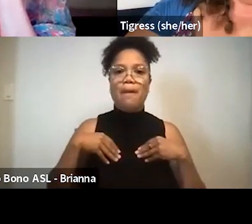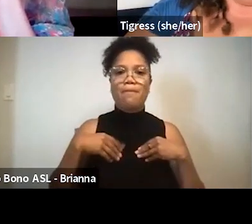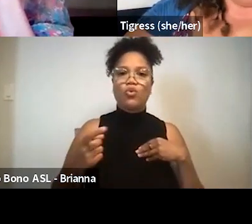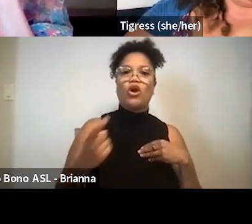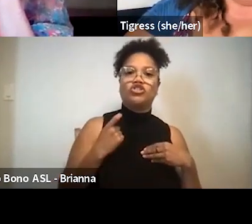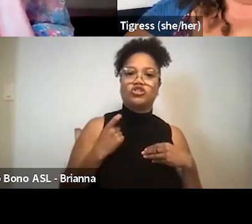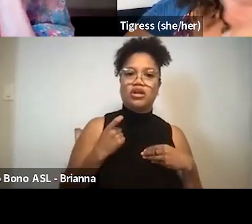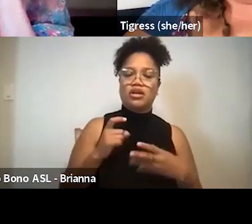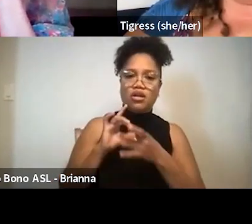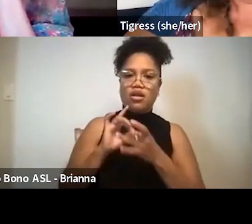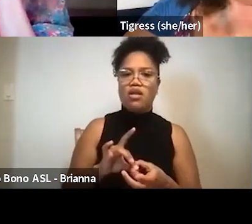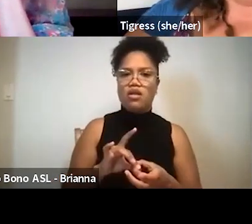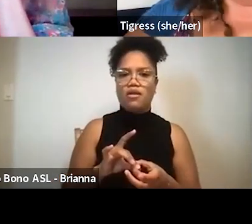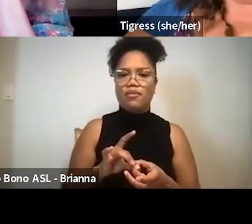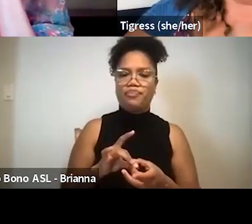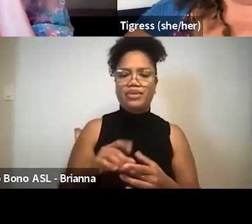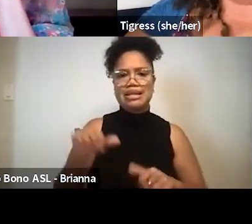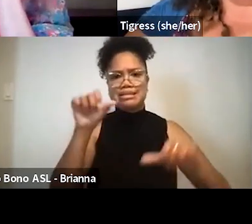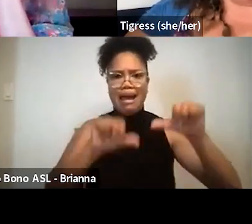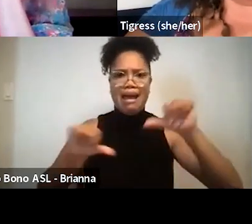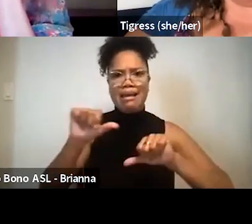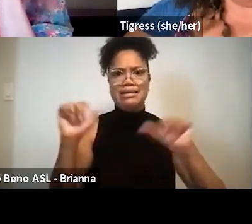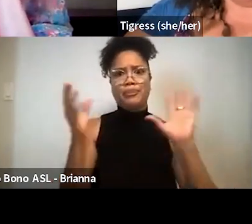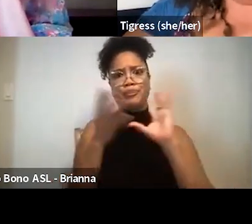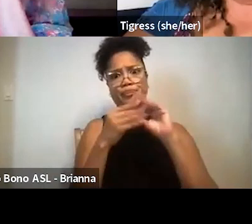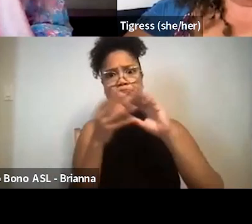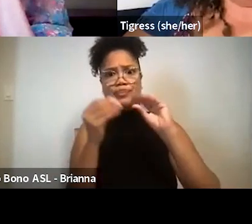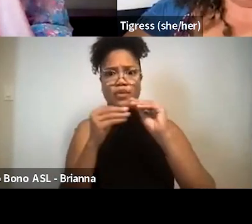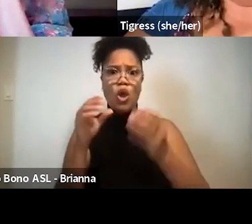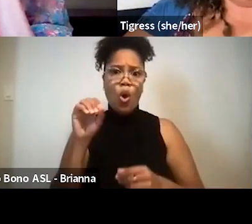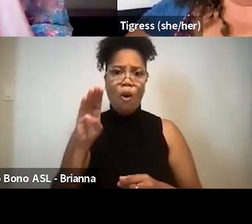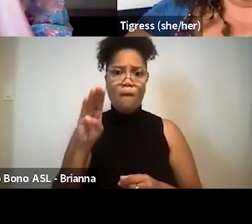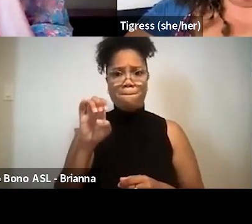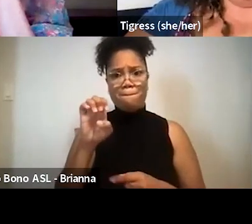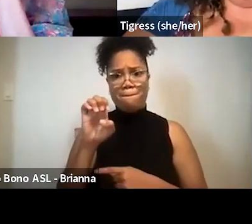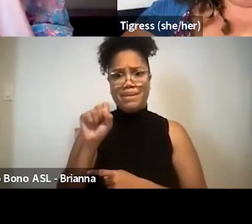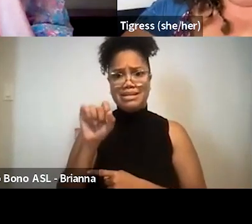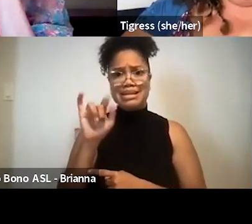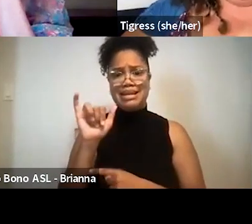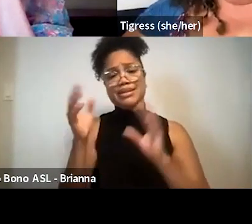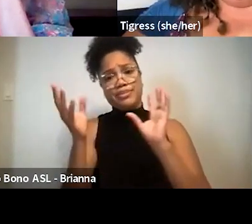Like what science has to say about obesity of me directly. Just keeping the focus on whatever